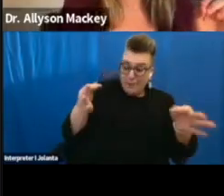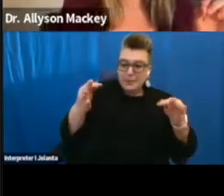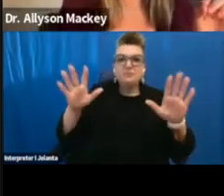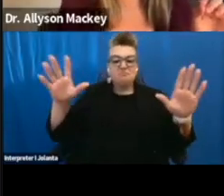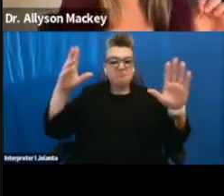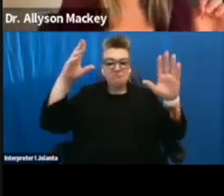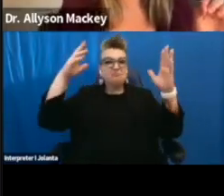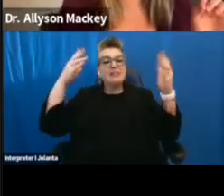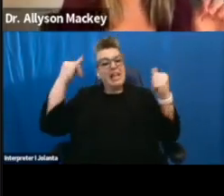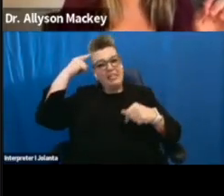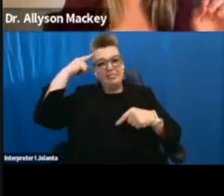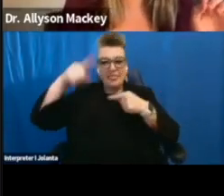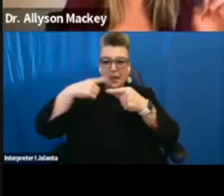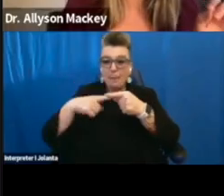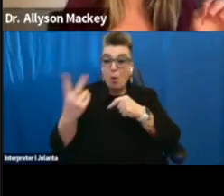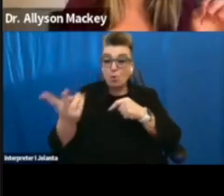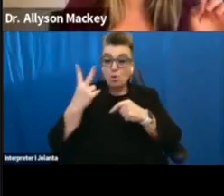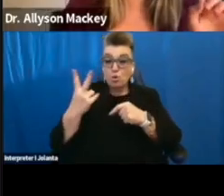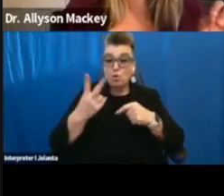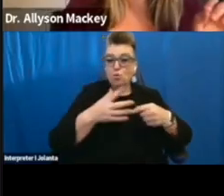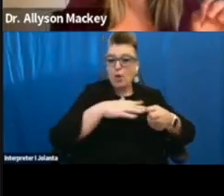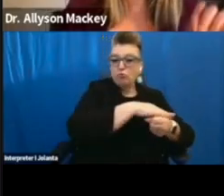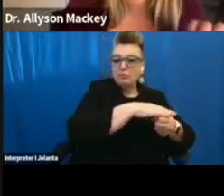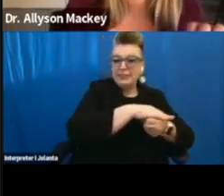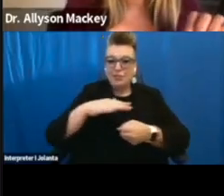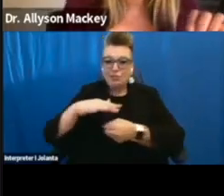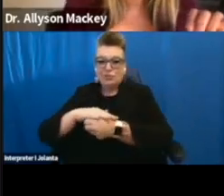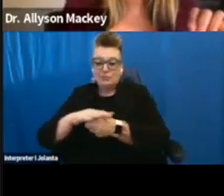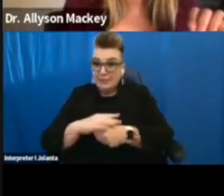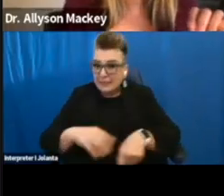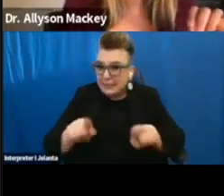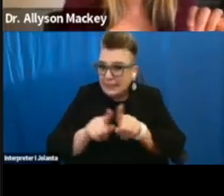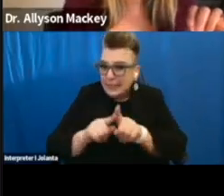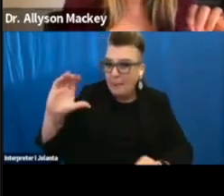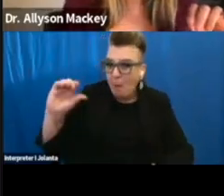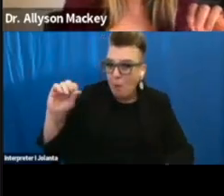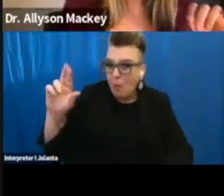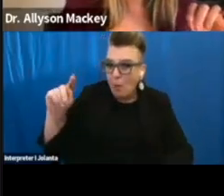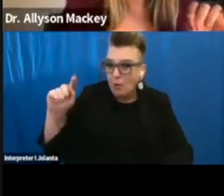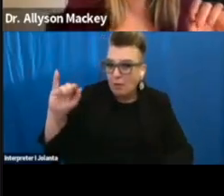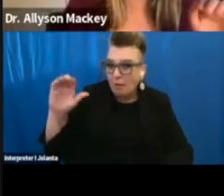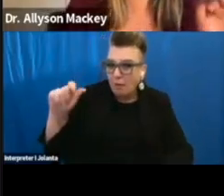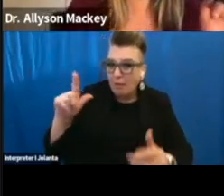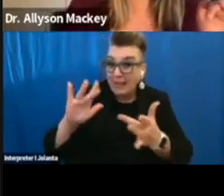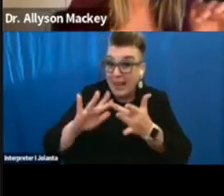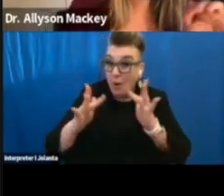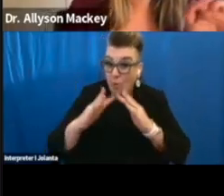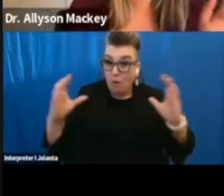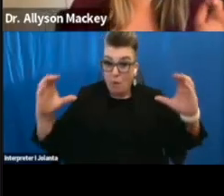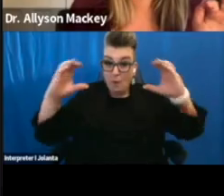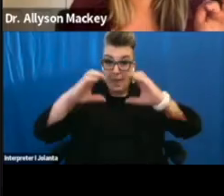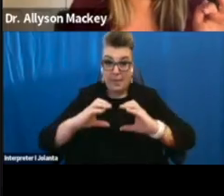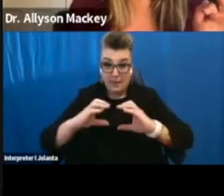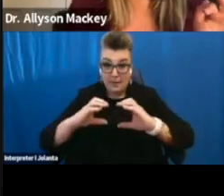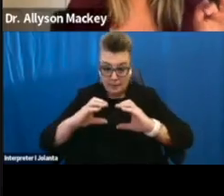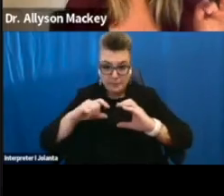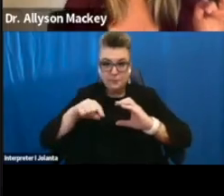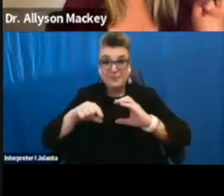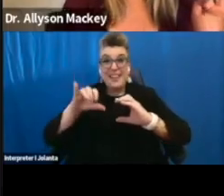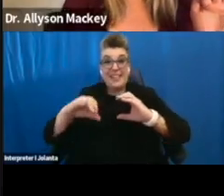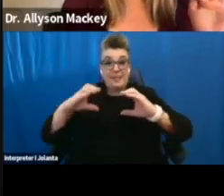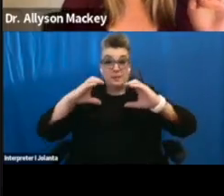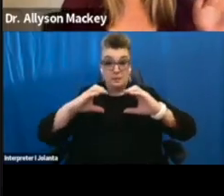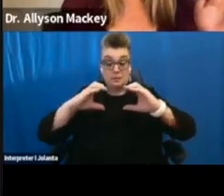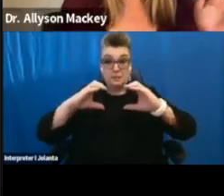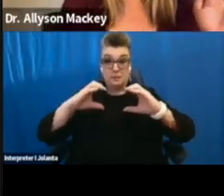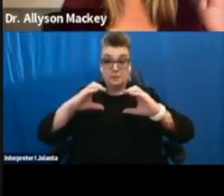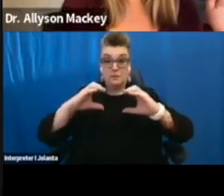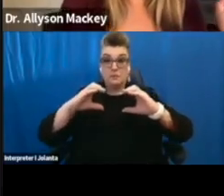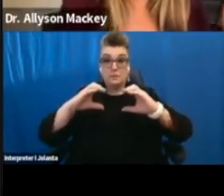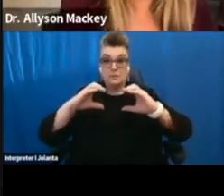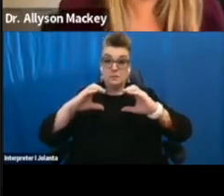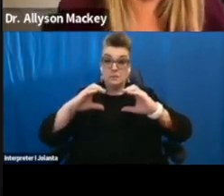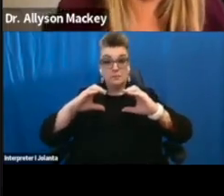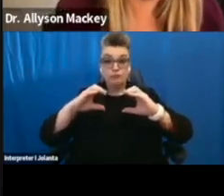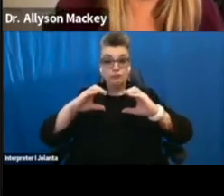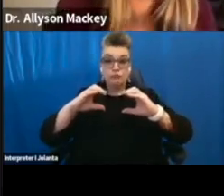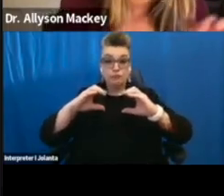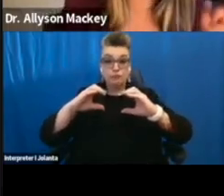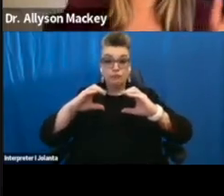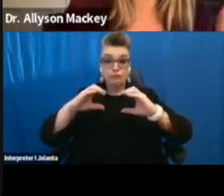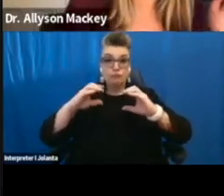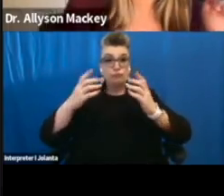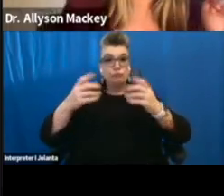cortex that are in the same cortical network right we'll say these areas um and in sort of